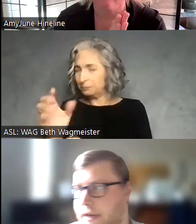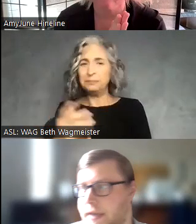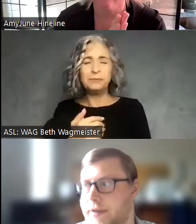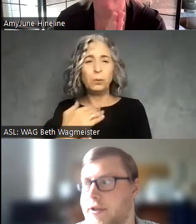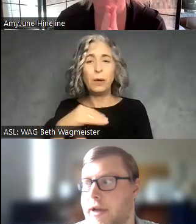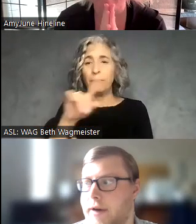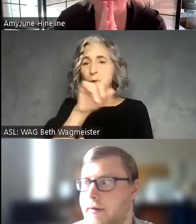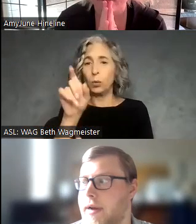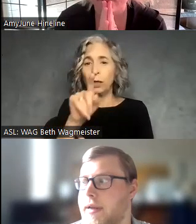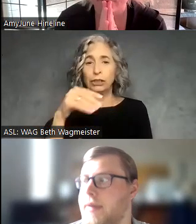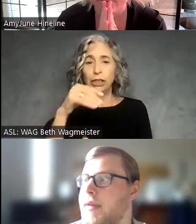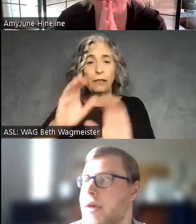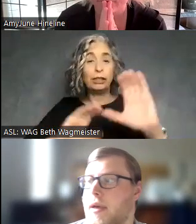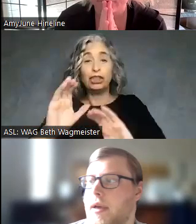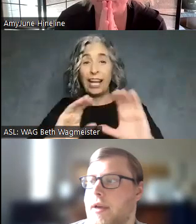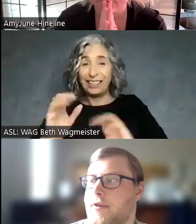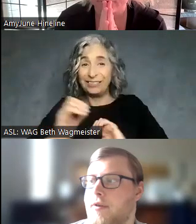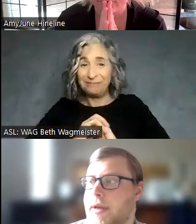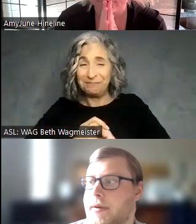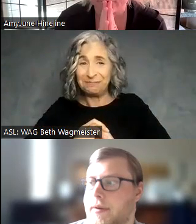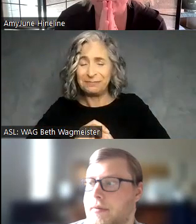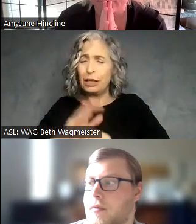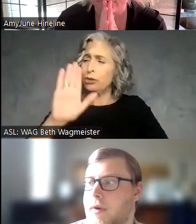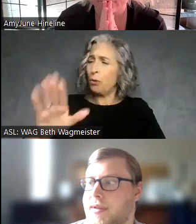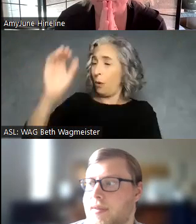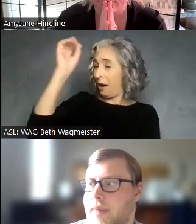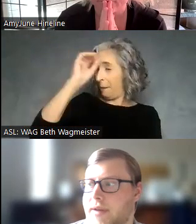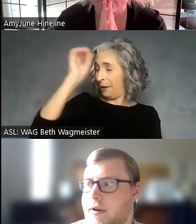and connect them with networks. Thank you. And thank you again to Beth,